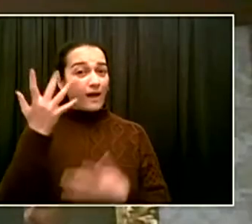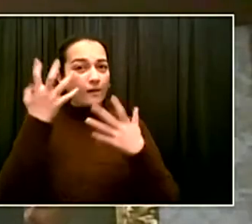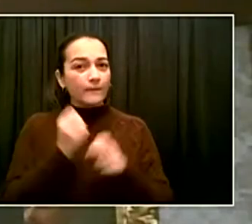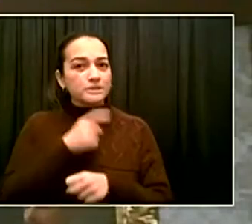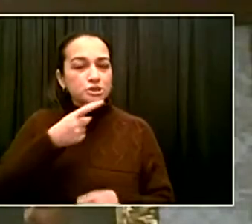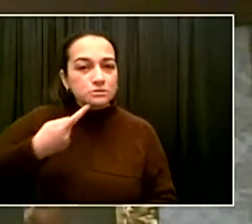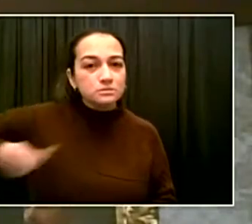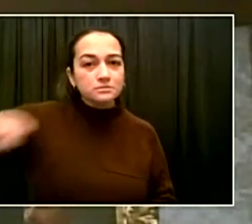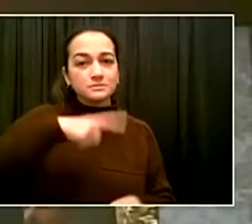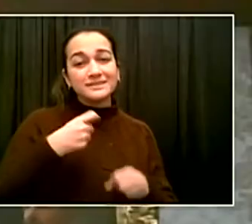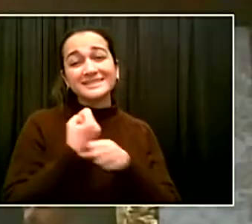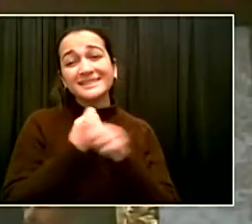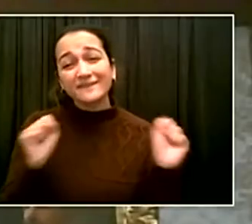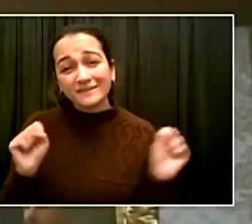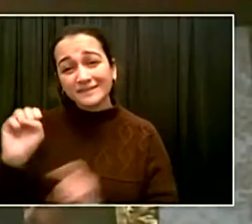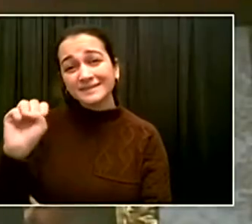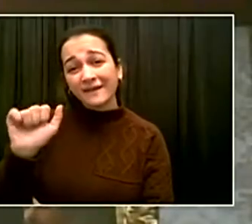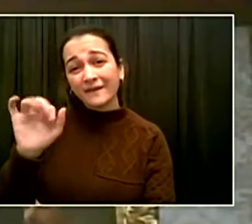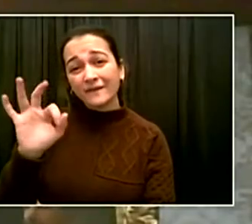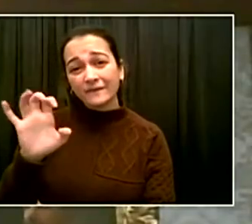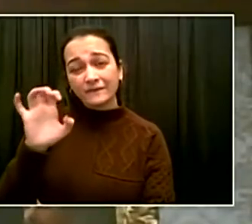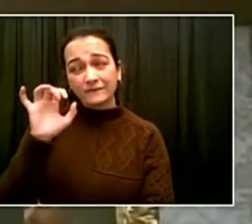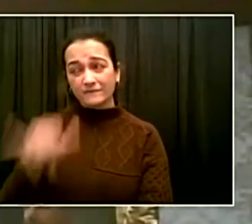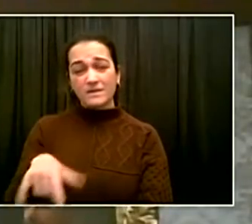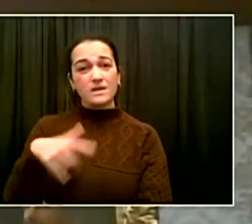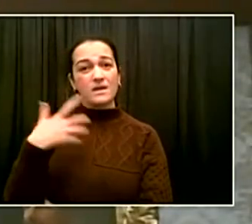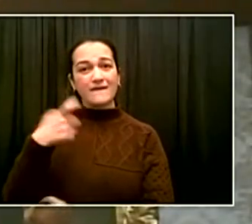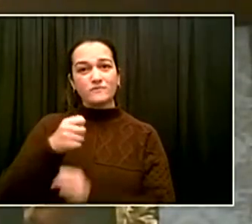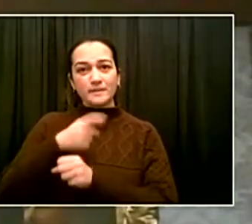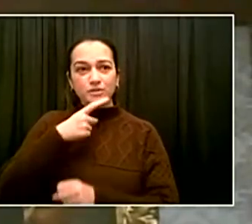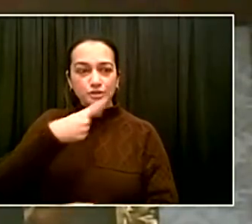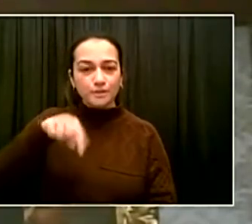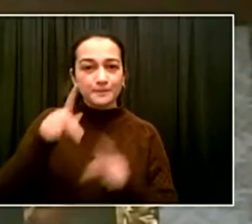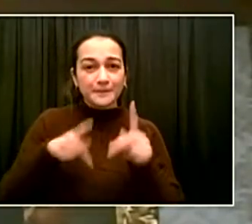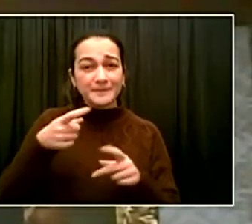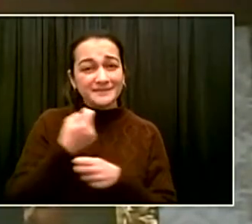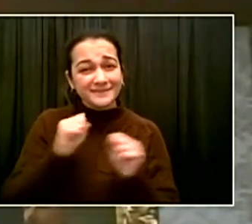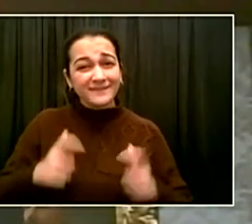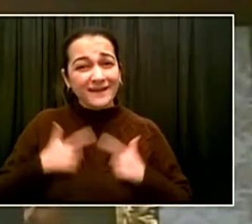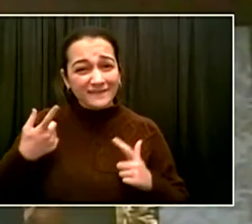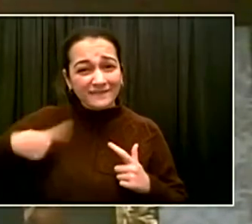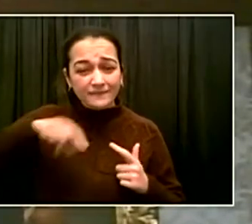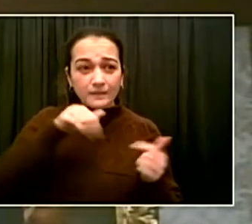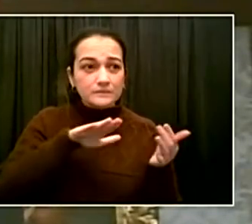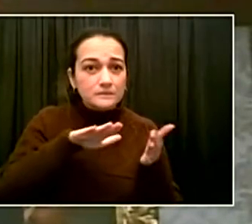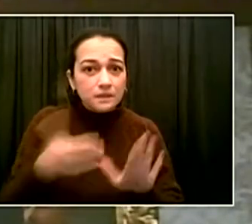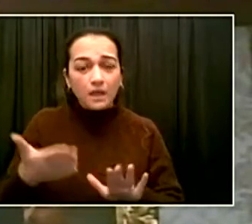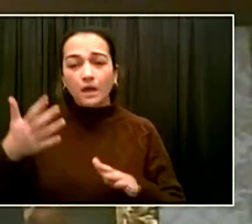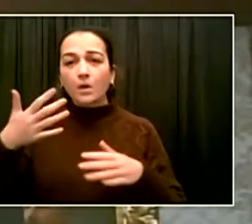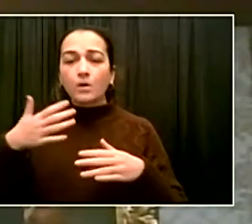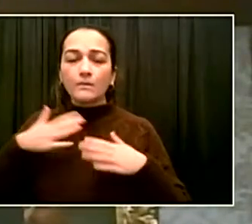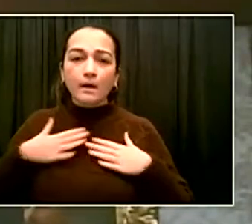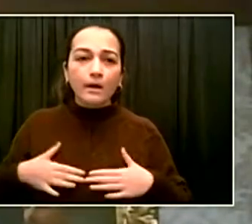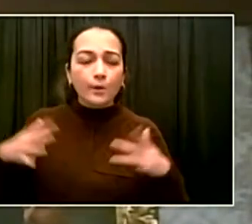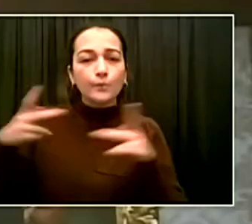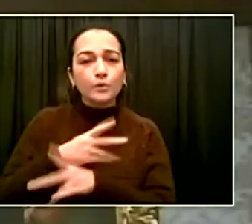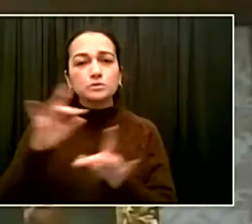INITIATIVES WILL SAVE LIVES AND